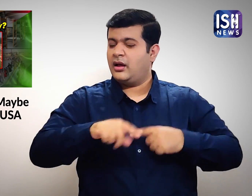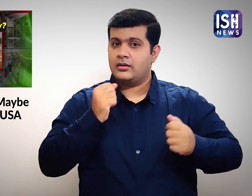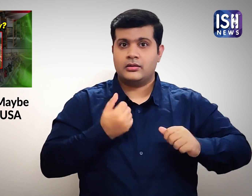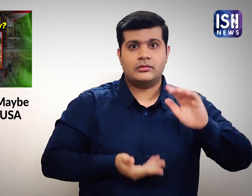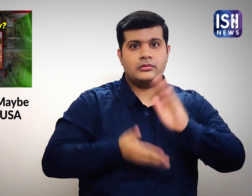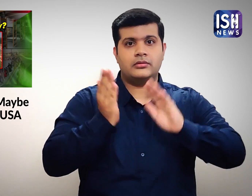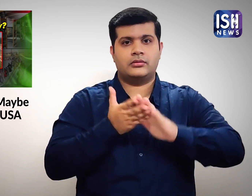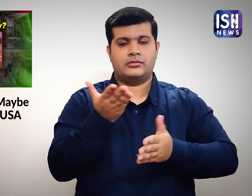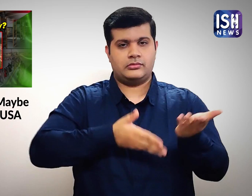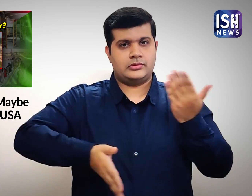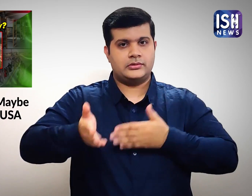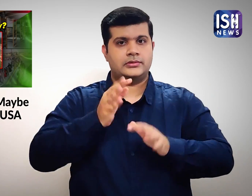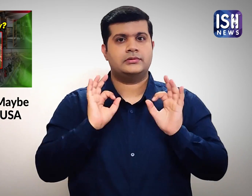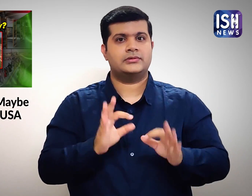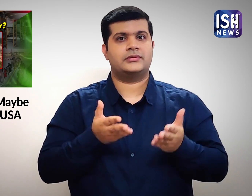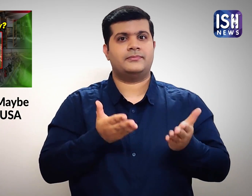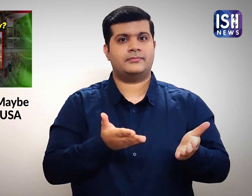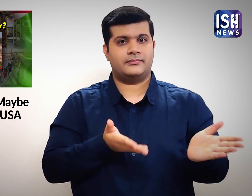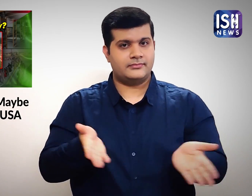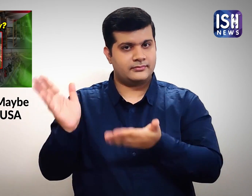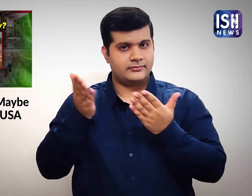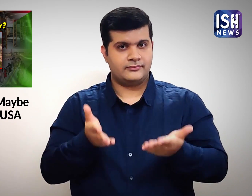This is why they all fled.